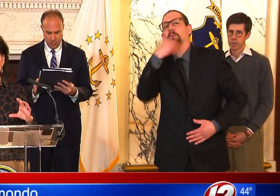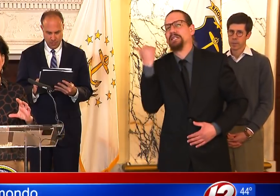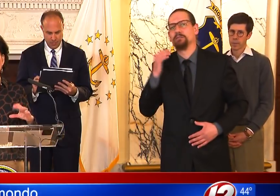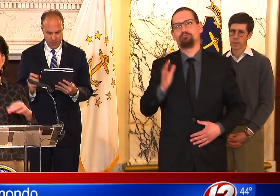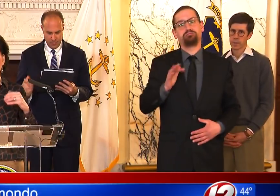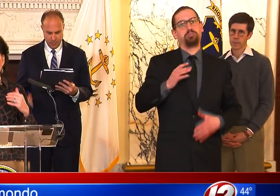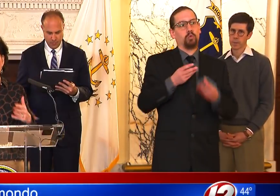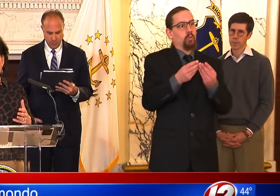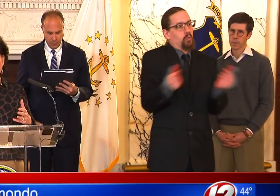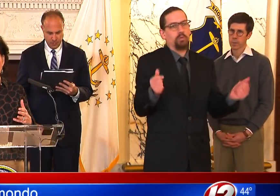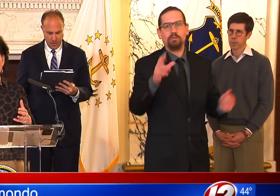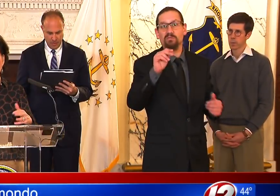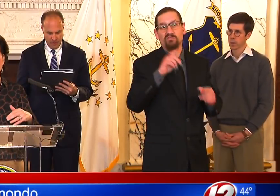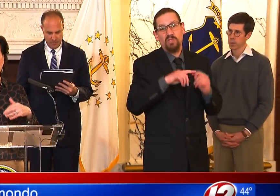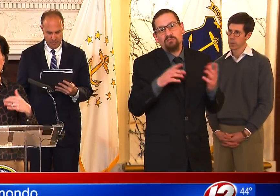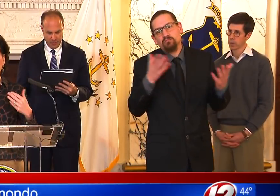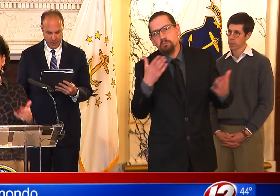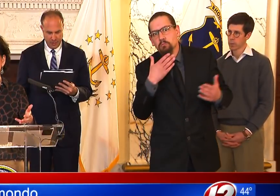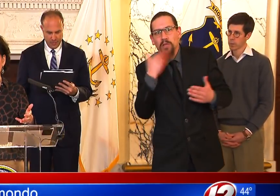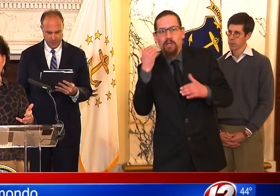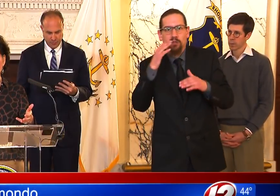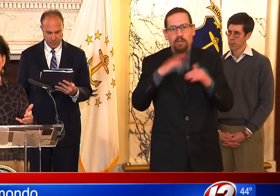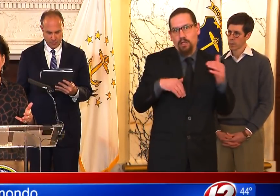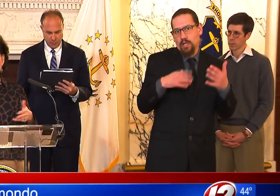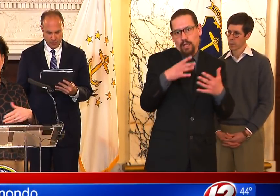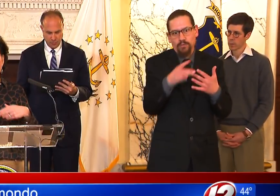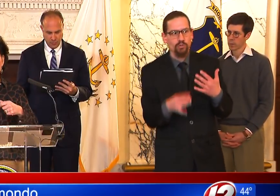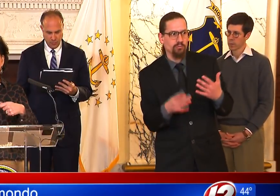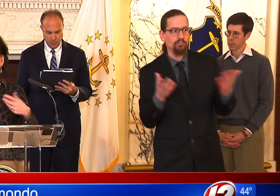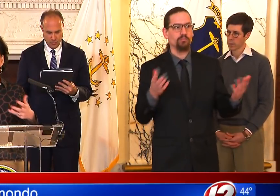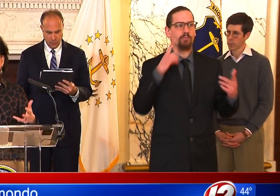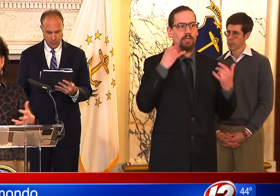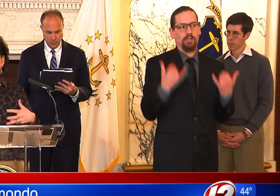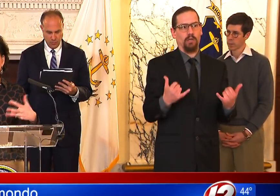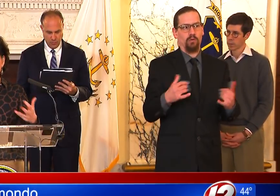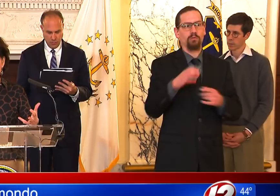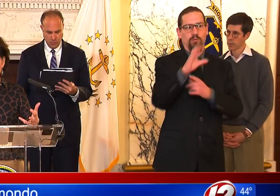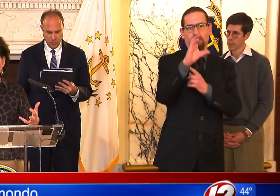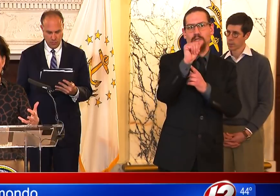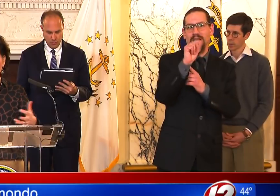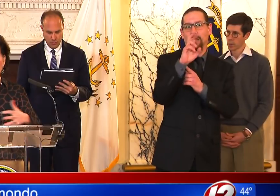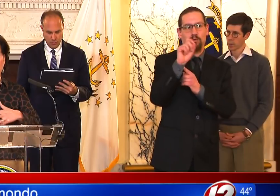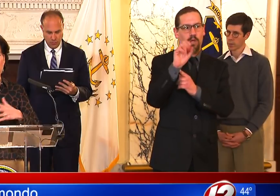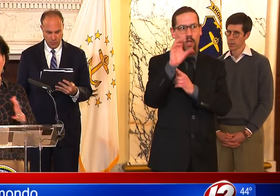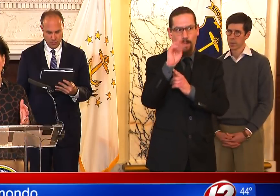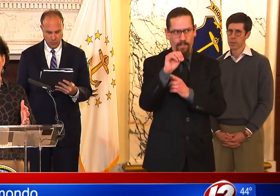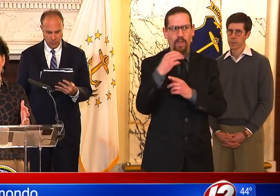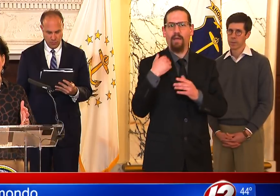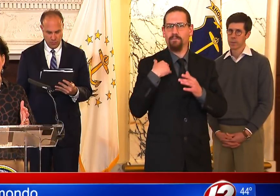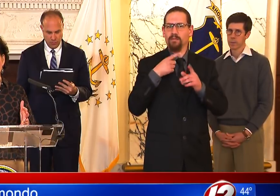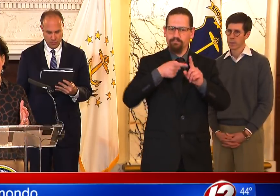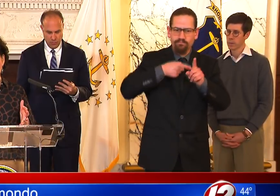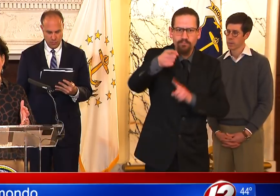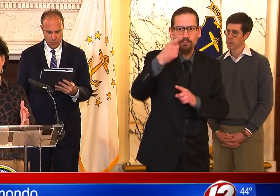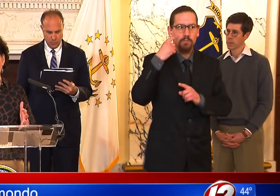TO HAVE A BETTER ANSWER IN A WEEK, BUT FOR NOW IT IS SOMETHING. CARE.COM HAS A SPECIAL RHODE ISLAND PAGE.